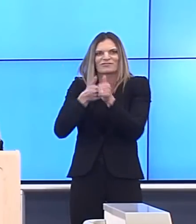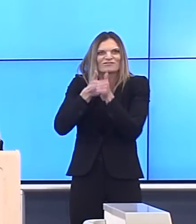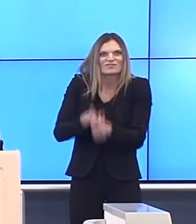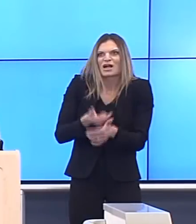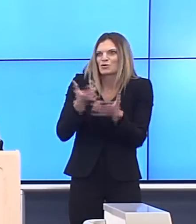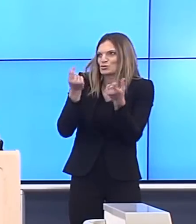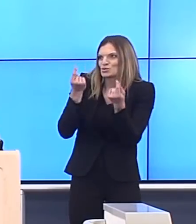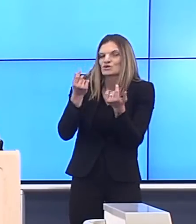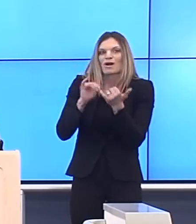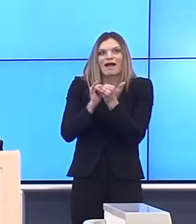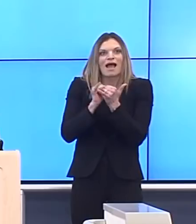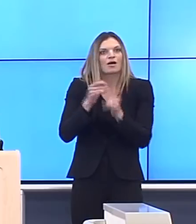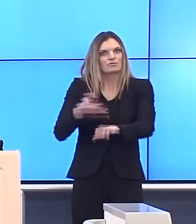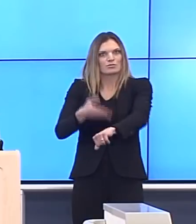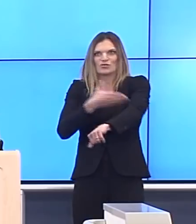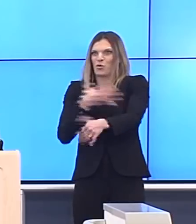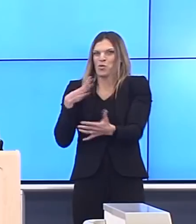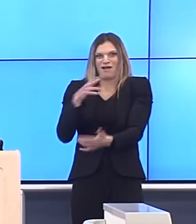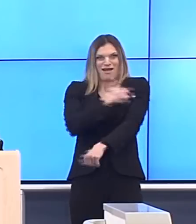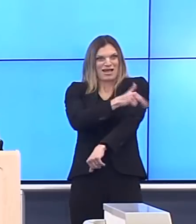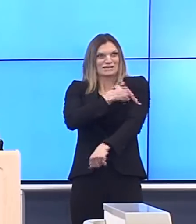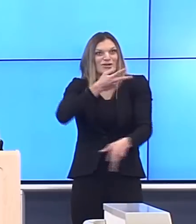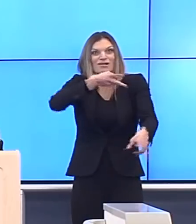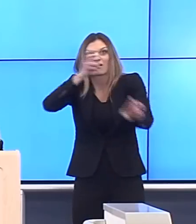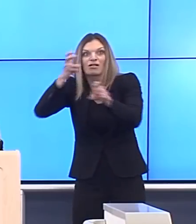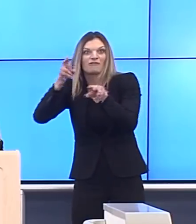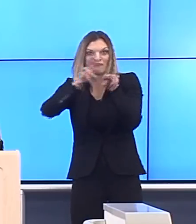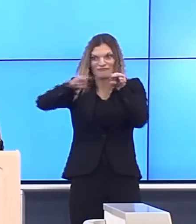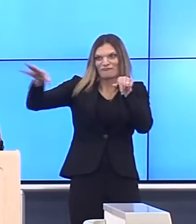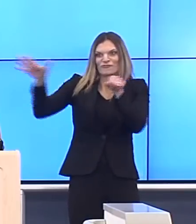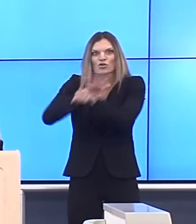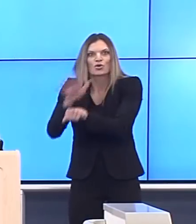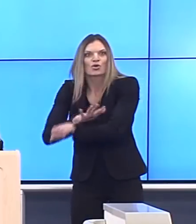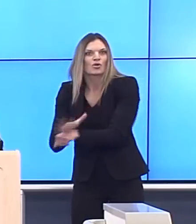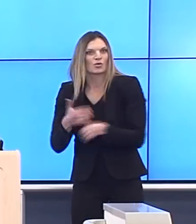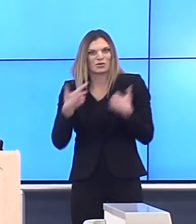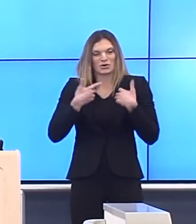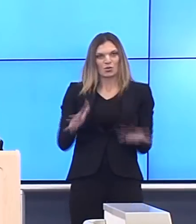THOUSANDS OF LIVES KEEPER HOSPITALS FROM BEING OVERWHELMED. HOPEFULLY KEEP